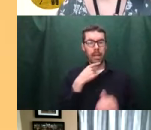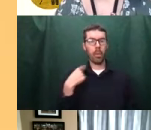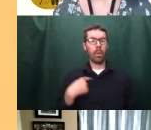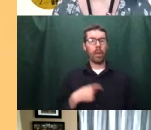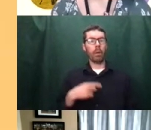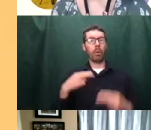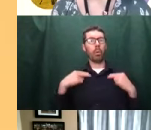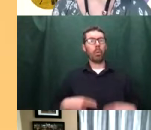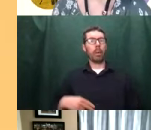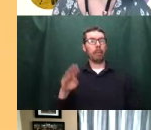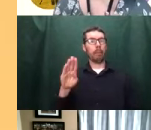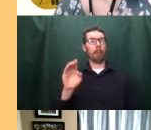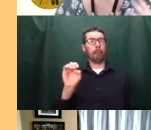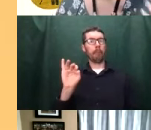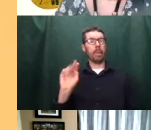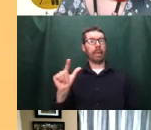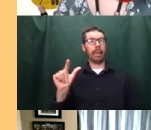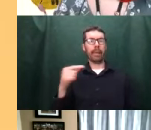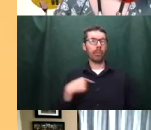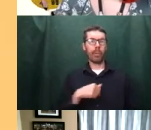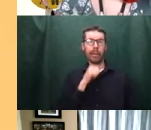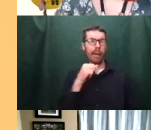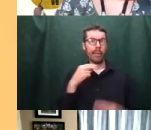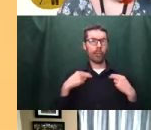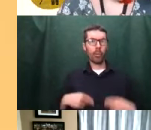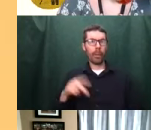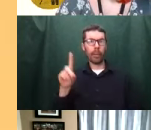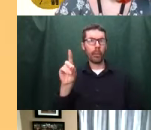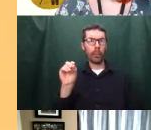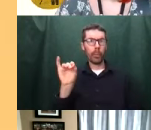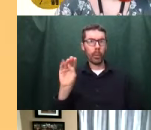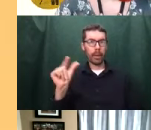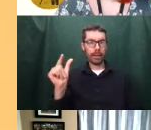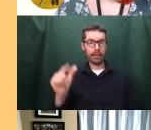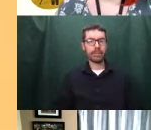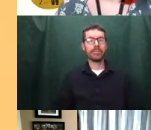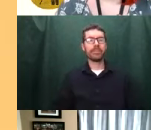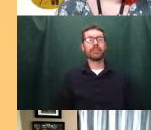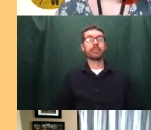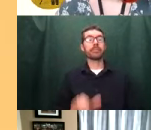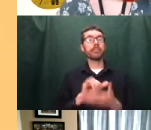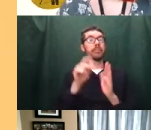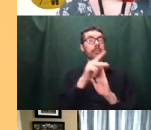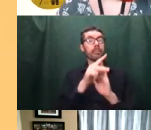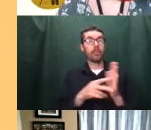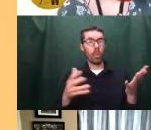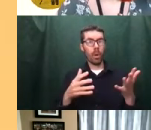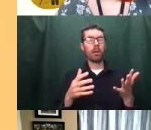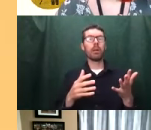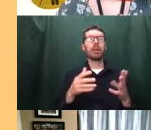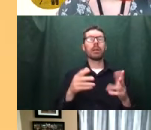Um, and this, this, uh, principle is that people have inherent worth outside of commodity